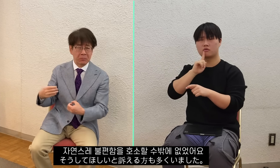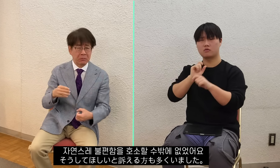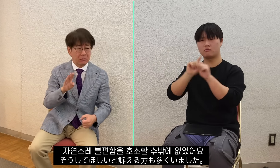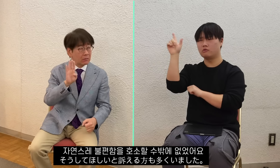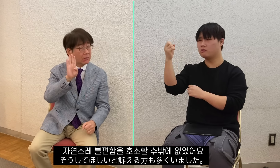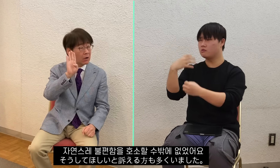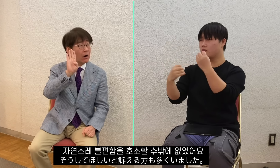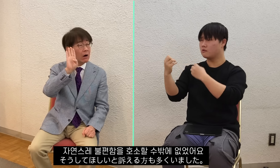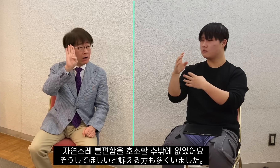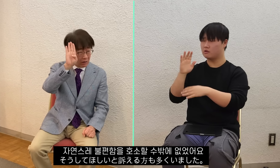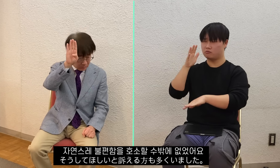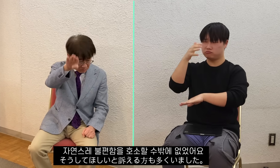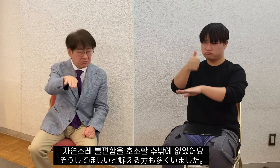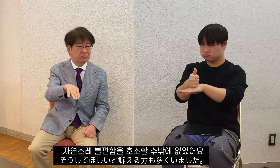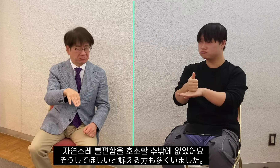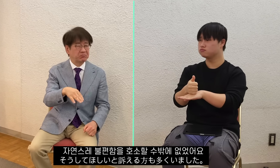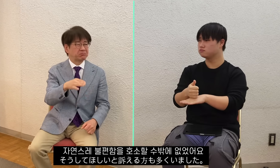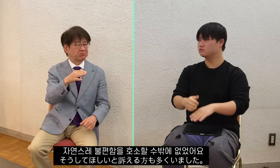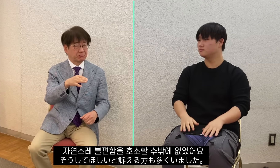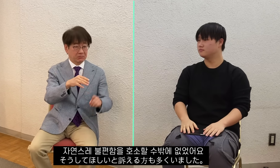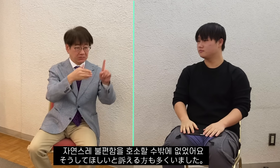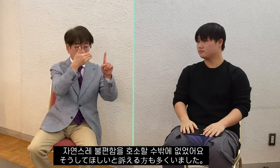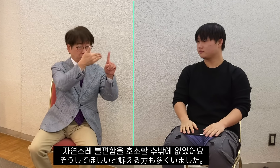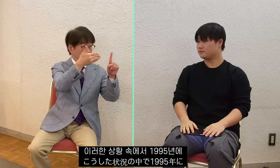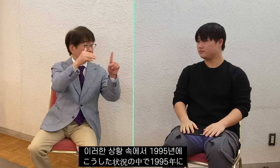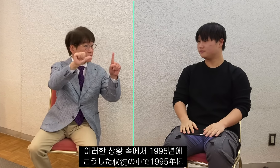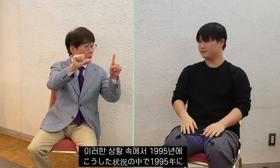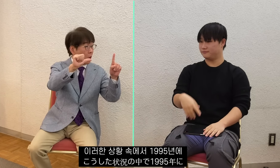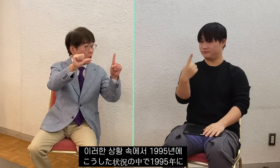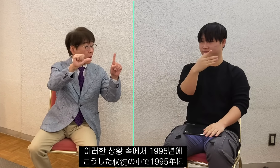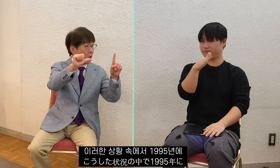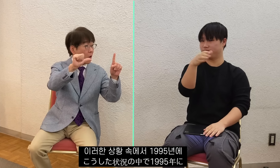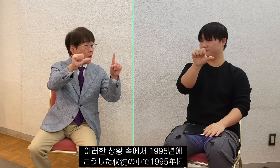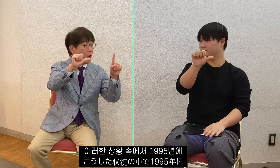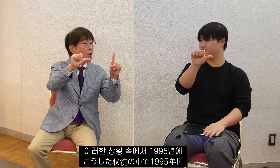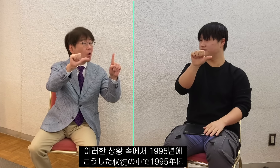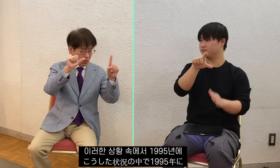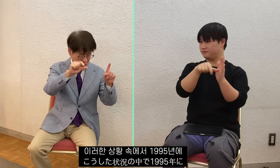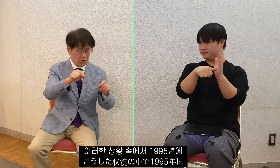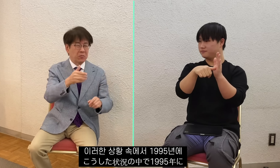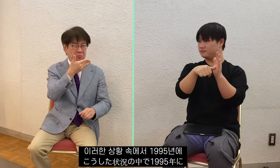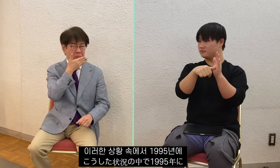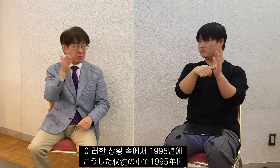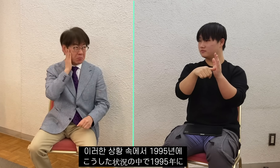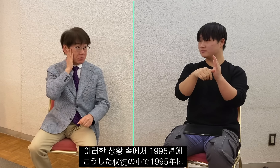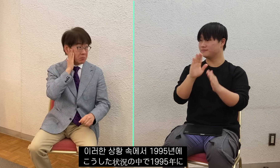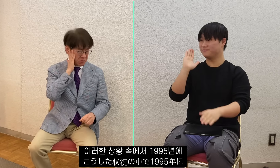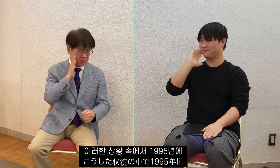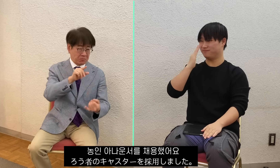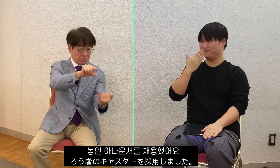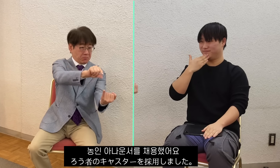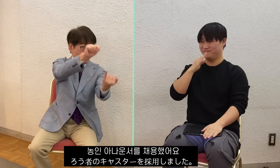and they had no choice but to complain of discomfort. Under these circumstances, in 1995,